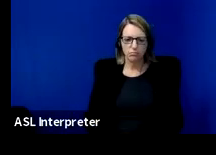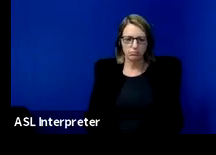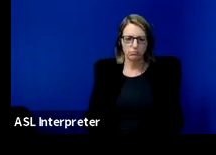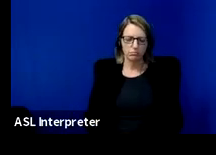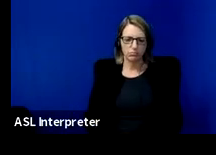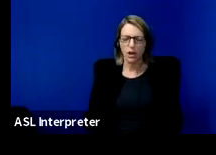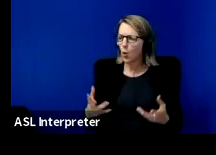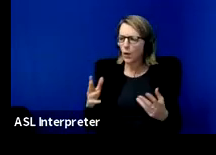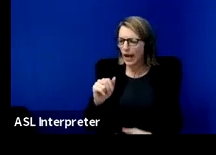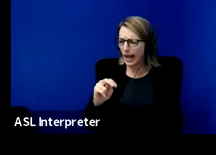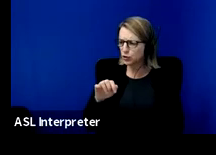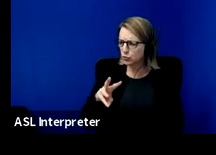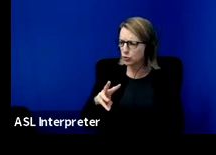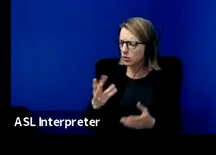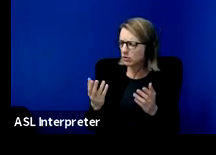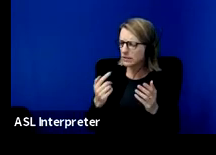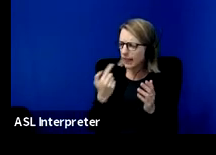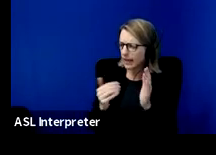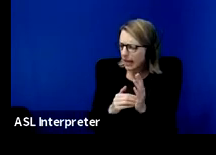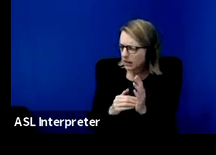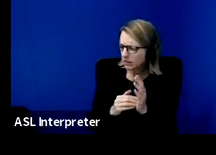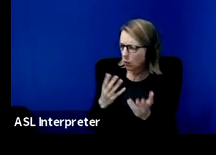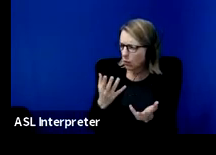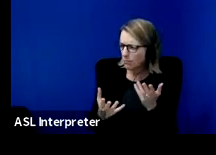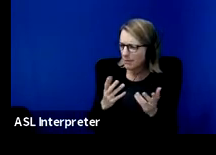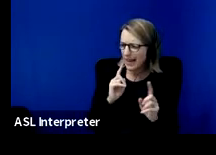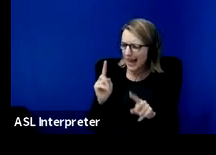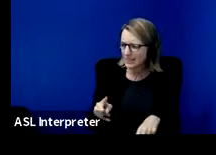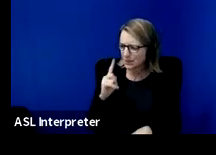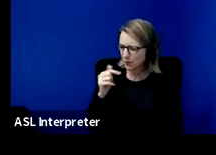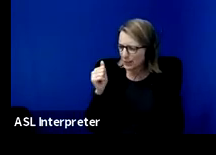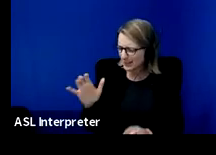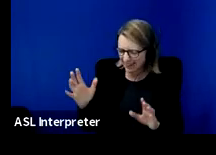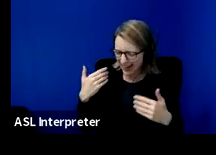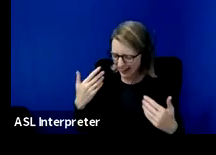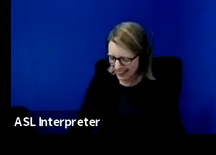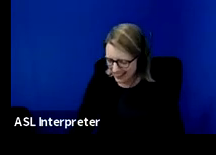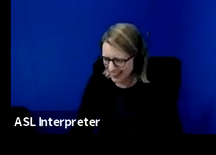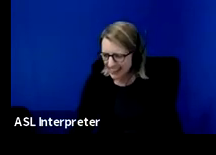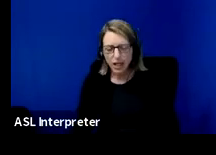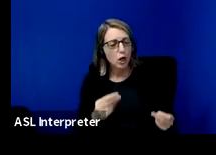ESD 112-- Kristina Wambold: I'm sorry, Andrew. ESD 112-- Kristina Wambold: Go ahead and say that again. Or maybe answer your own question for me. ESD 113 - Andrew Hickman: Could you just do a quick demonstration.